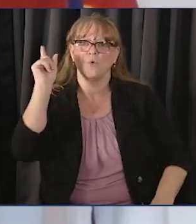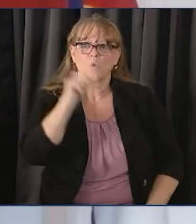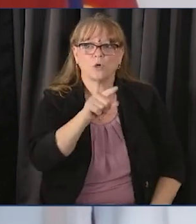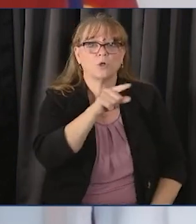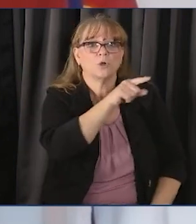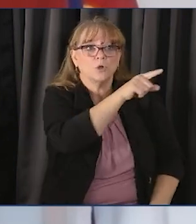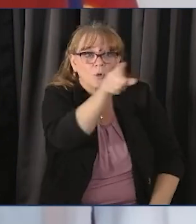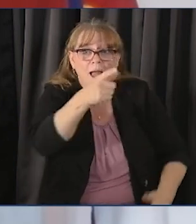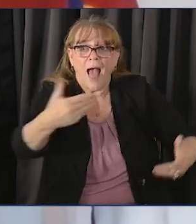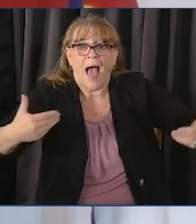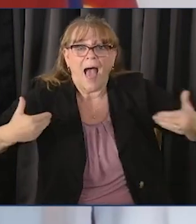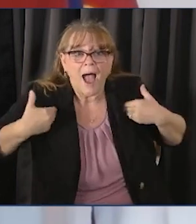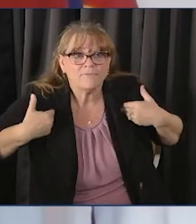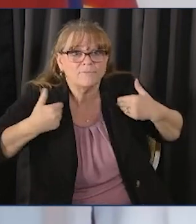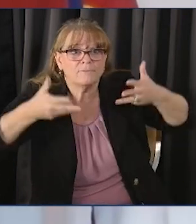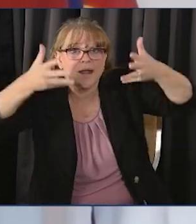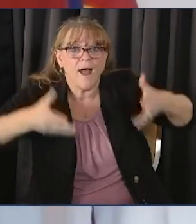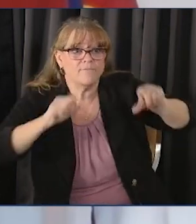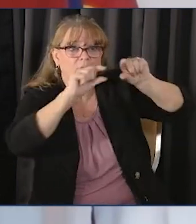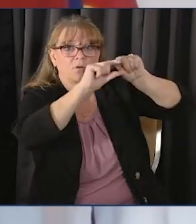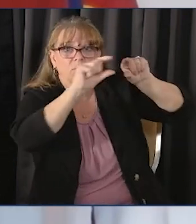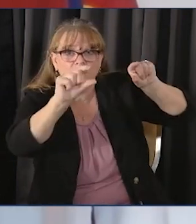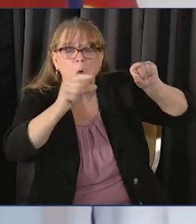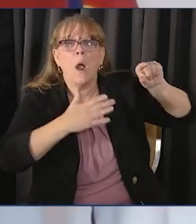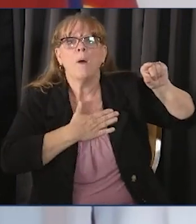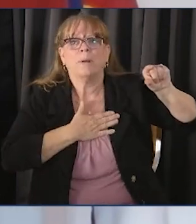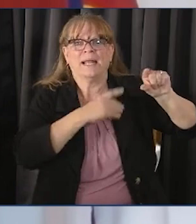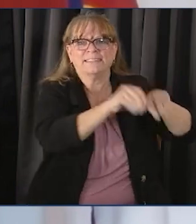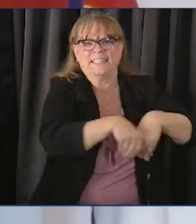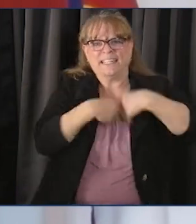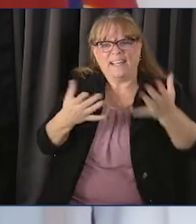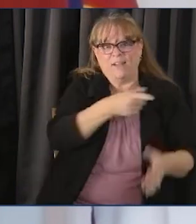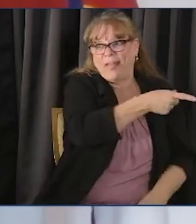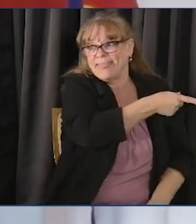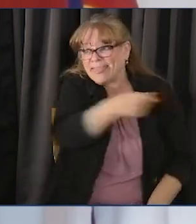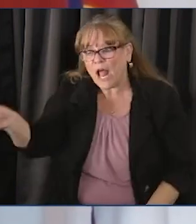as first doses this week, we'll backfill second doses in future weeks from future supply,